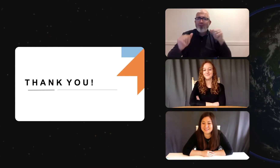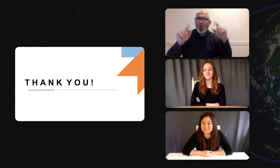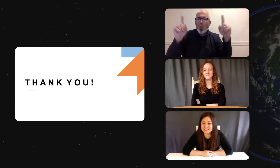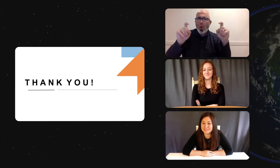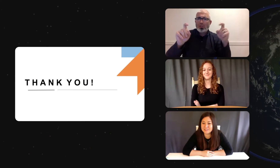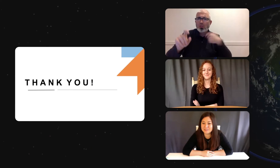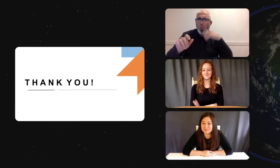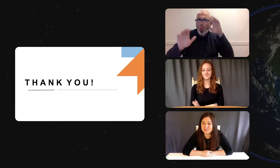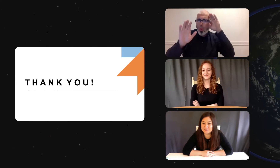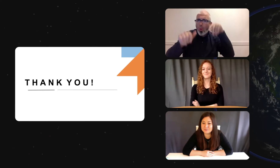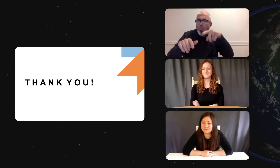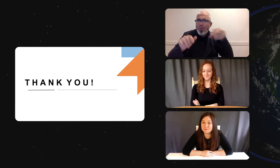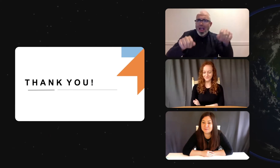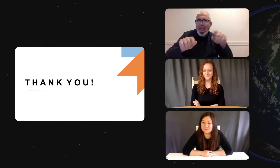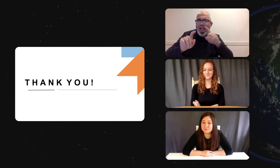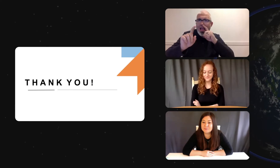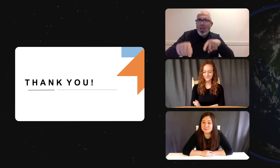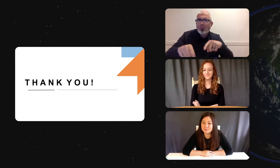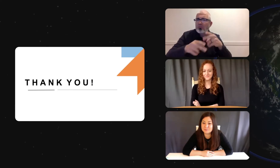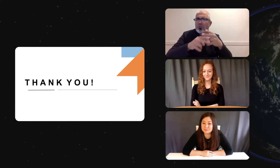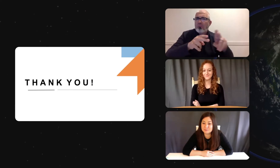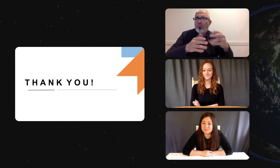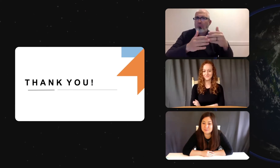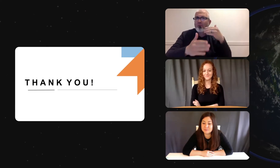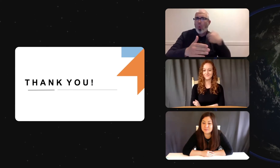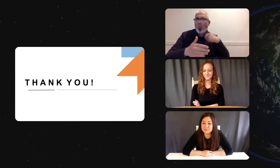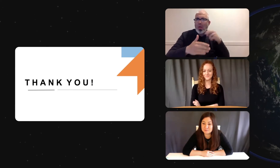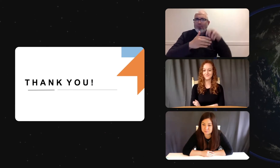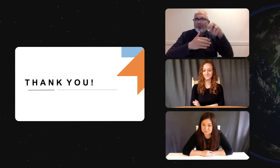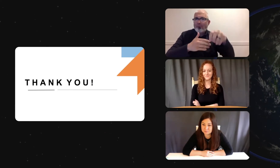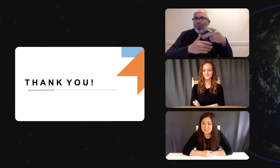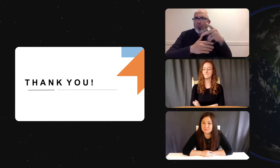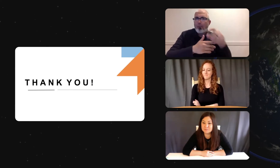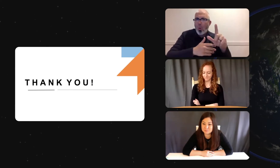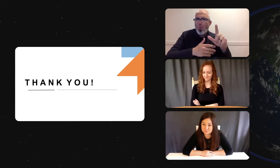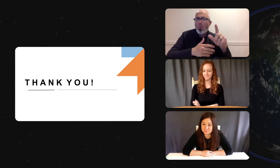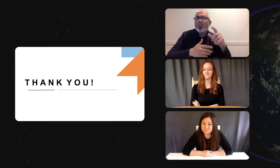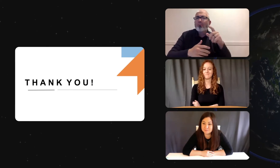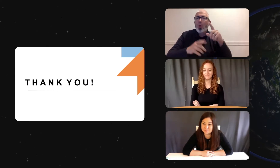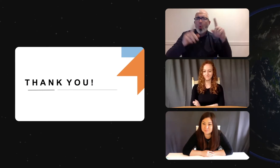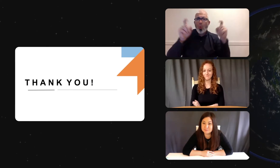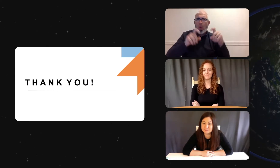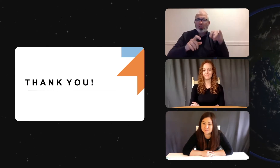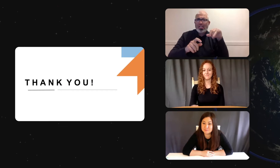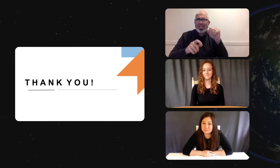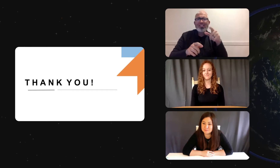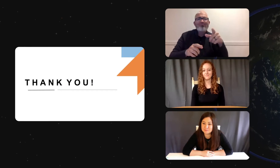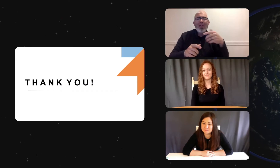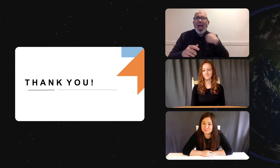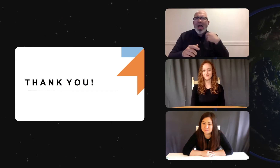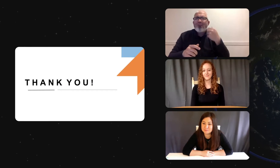But, I have a question I hope you can answer before we move on to a poll question.